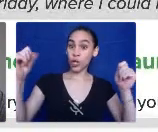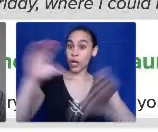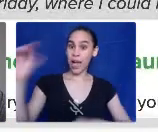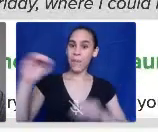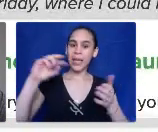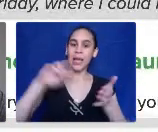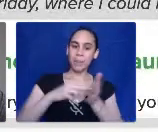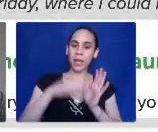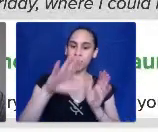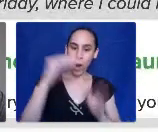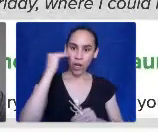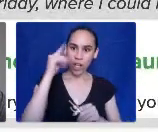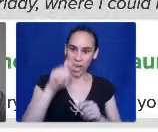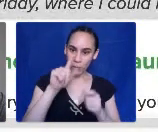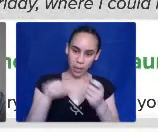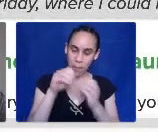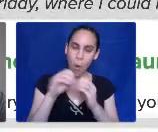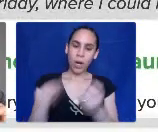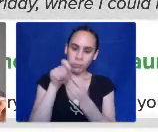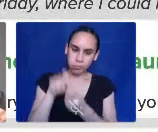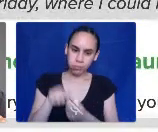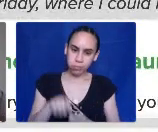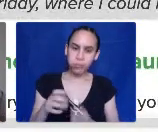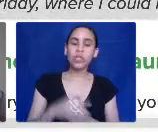so you want to be the best of something remember the resume is a marketing document just because